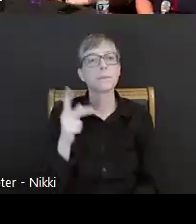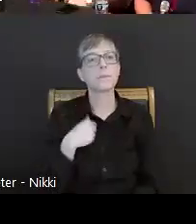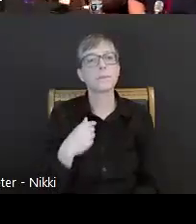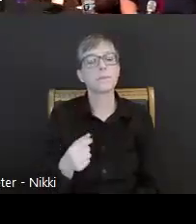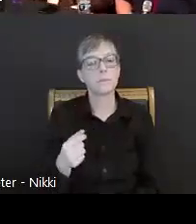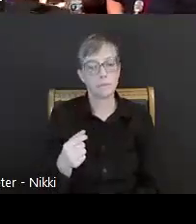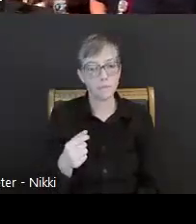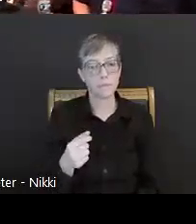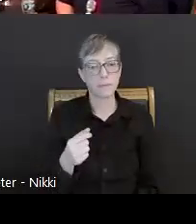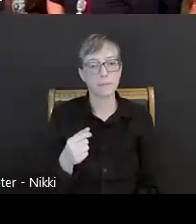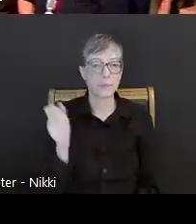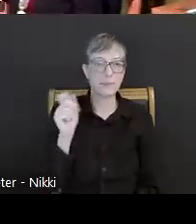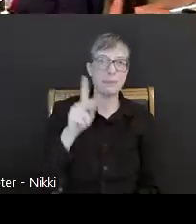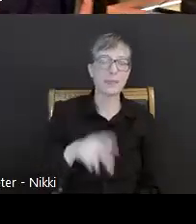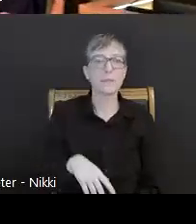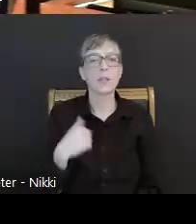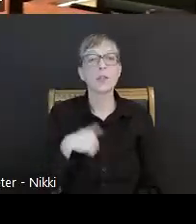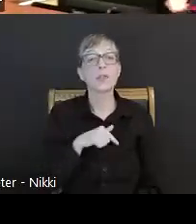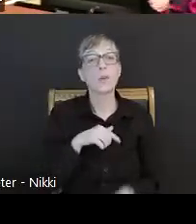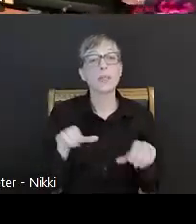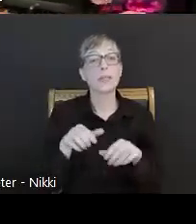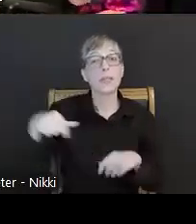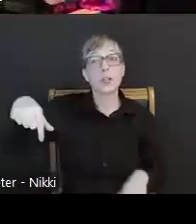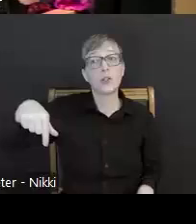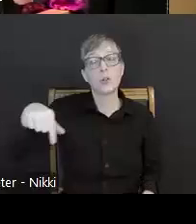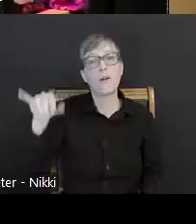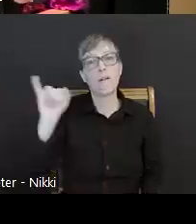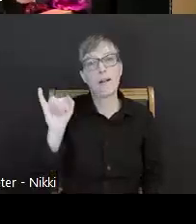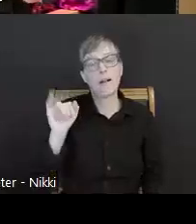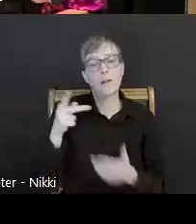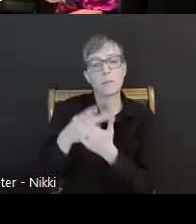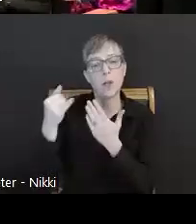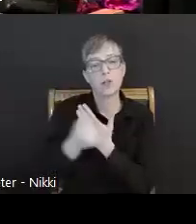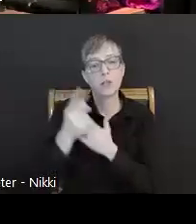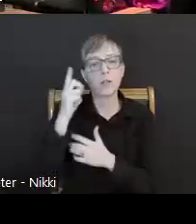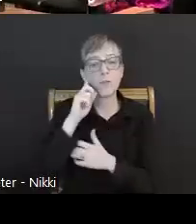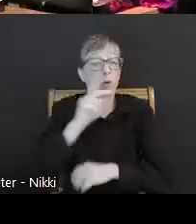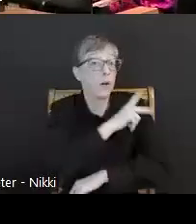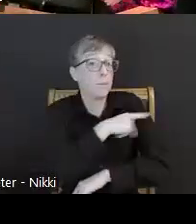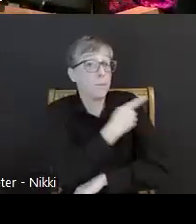ago or so we did a Qi project just to assess how patients were re you know receiving the Care at